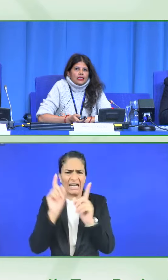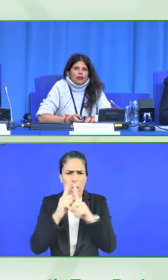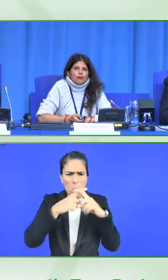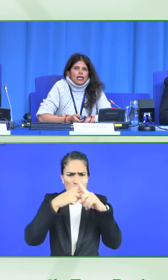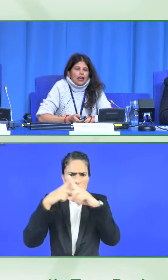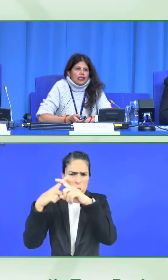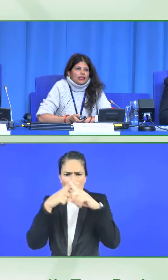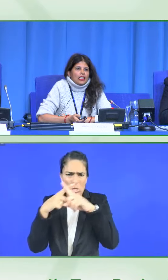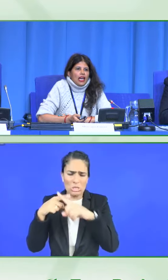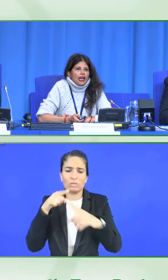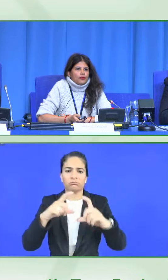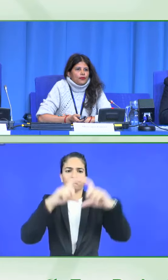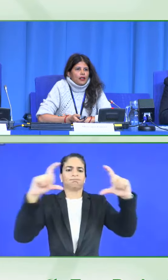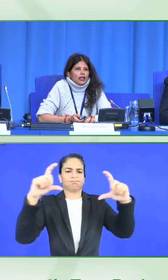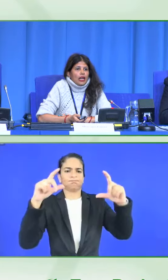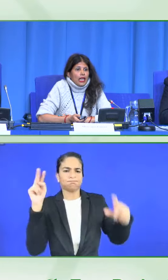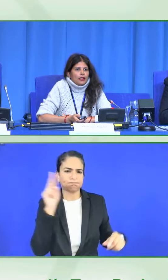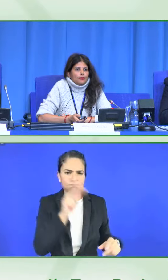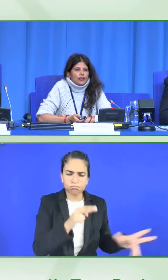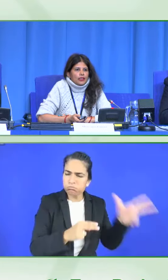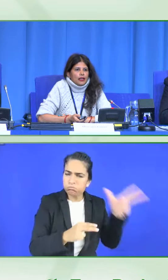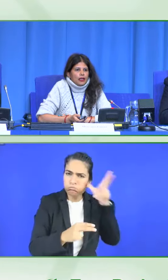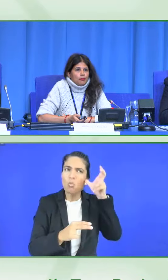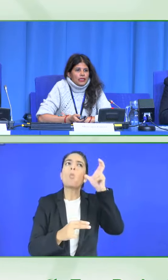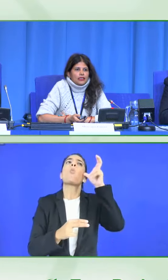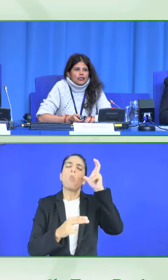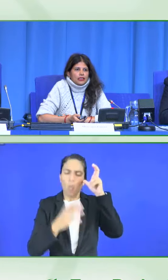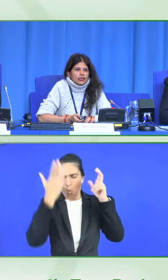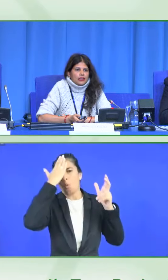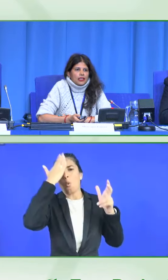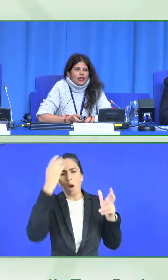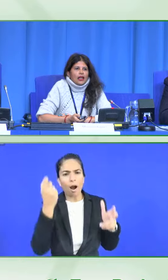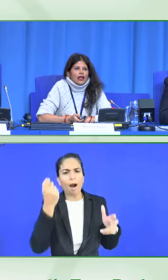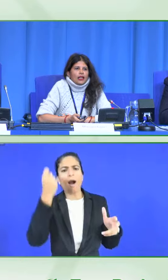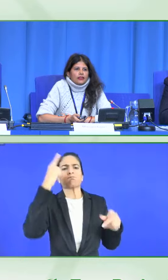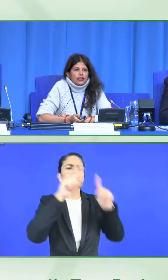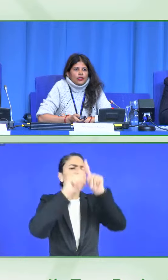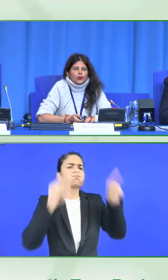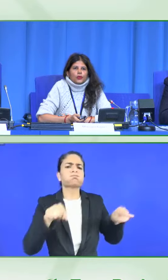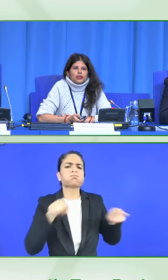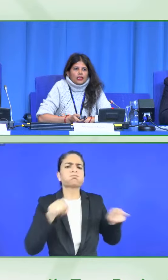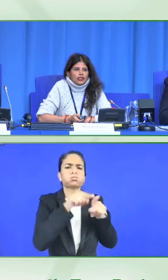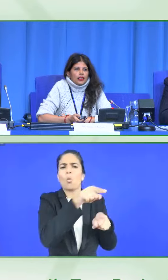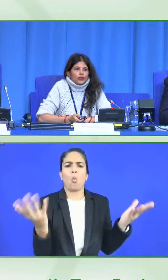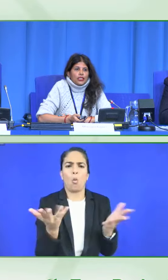eyes you can select any text, select read slowly and it will be read to you.